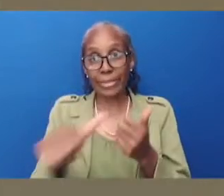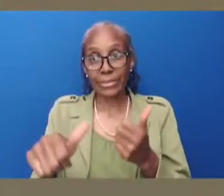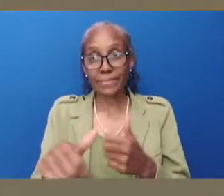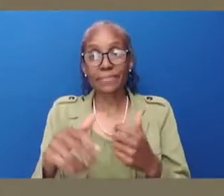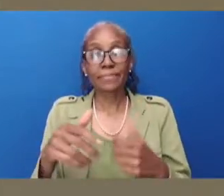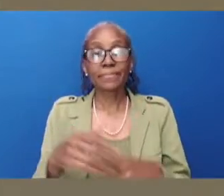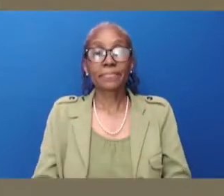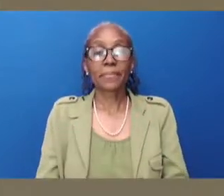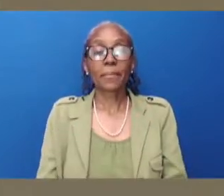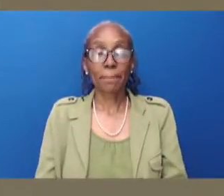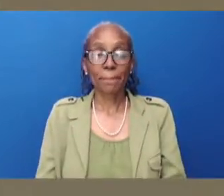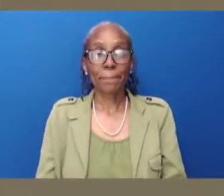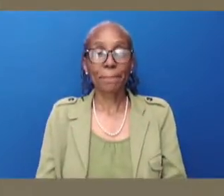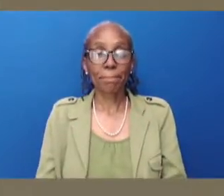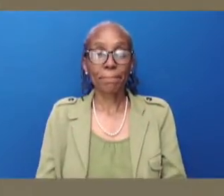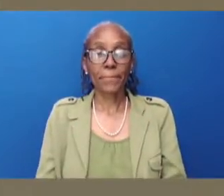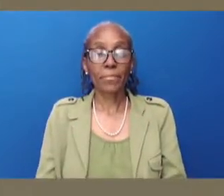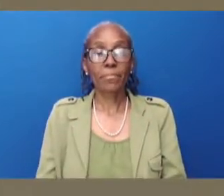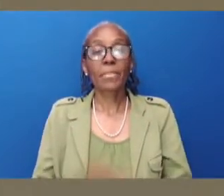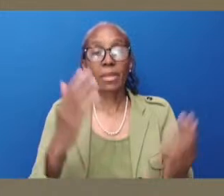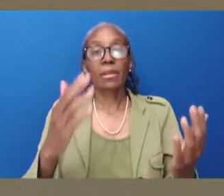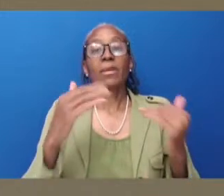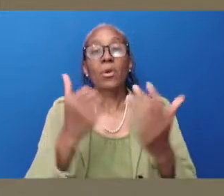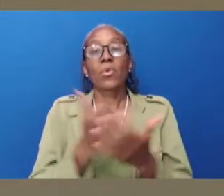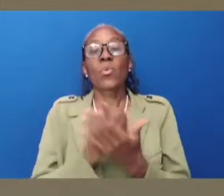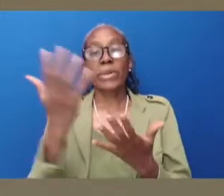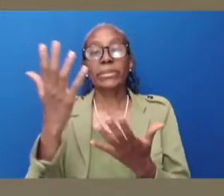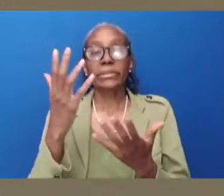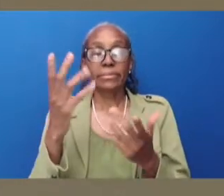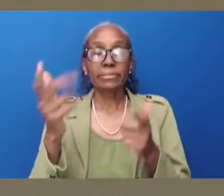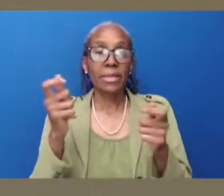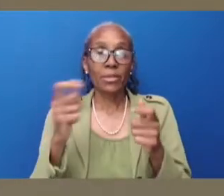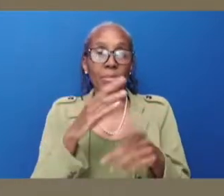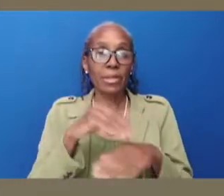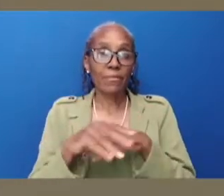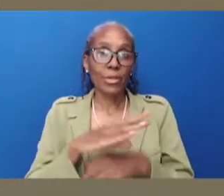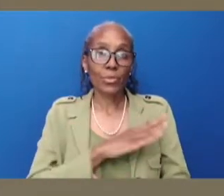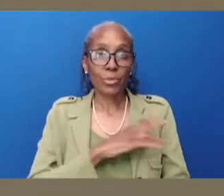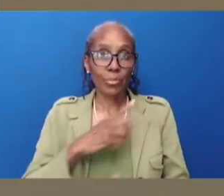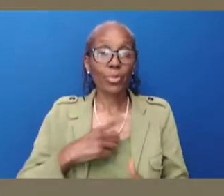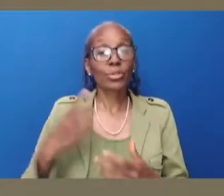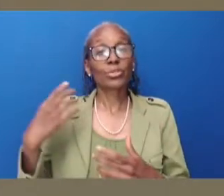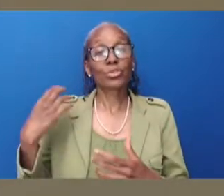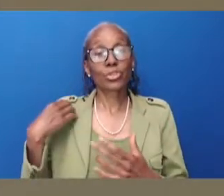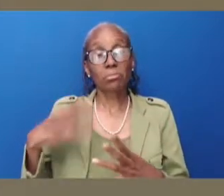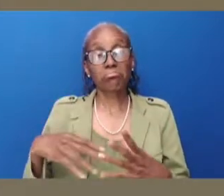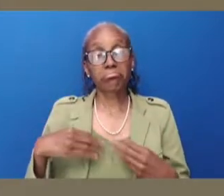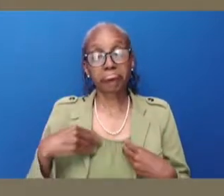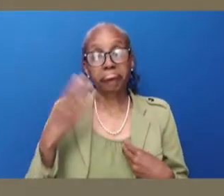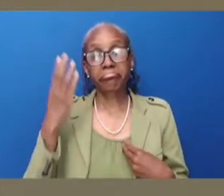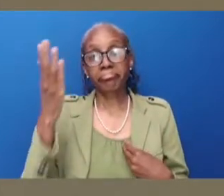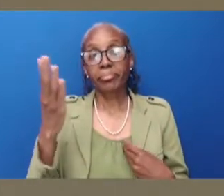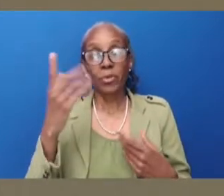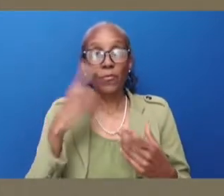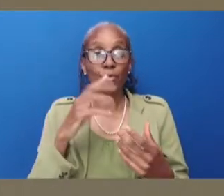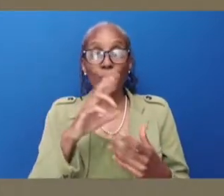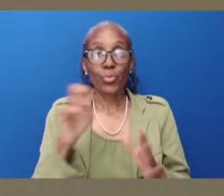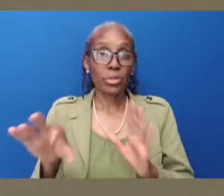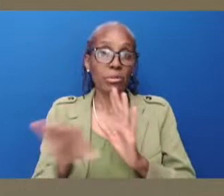FAVOR, SAY AYE? OPPOSED? AYES HAVE IT.